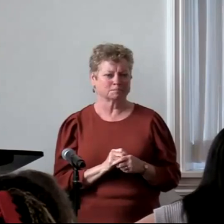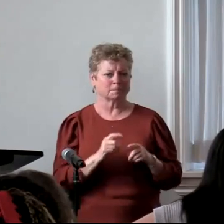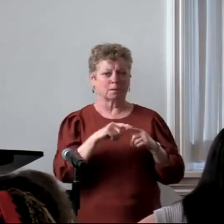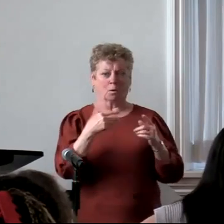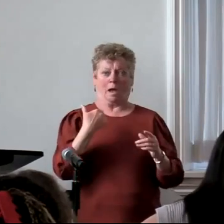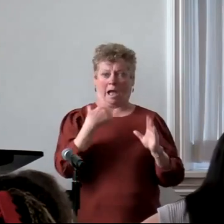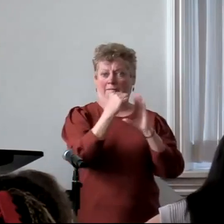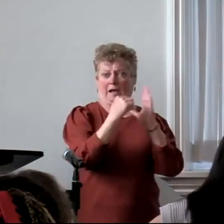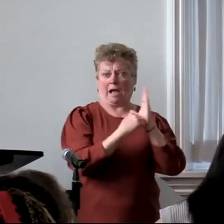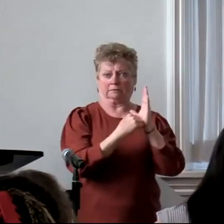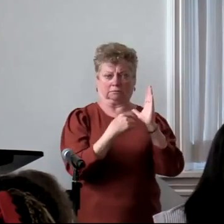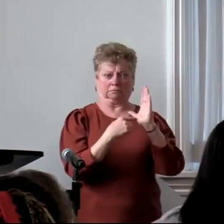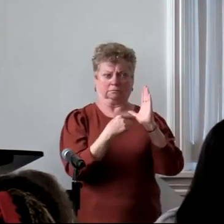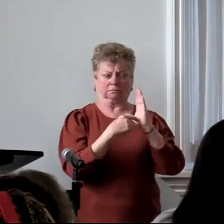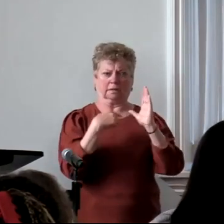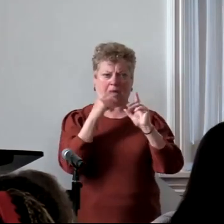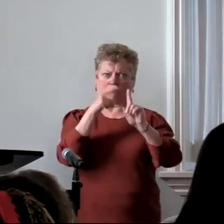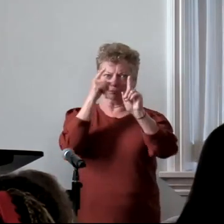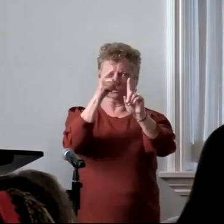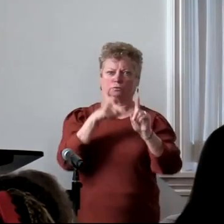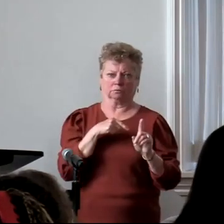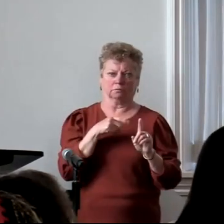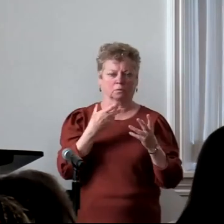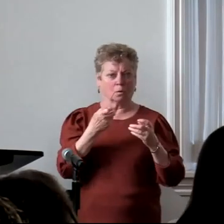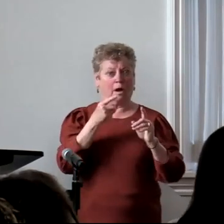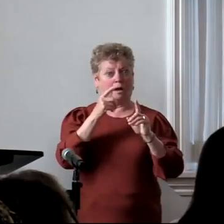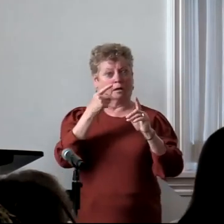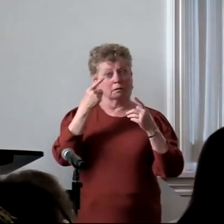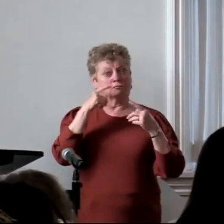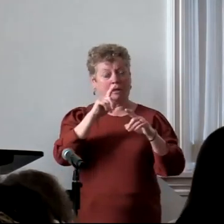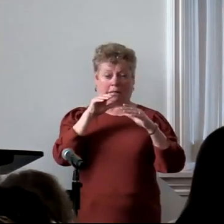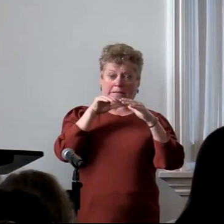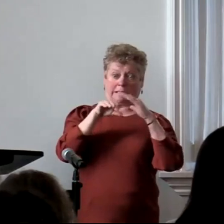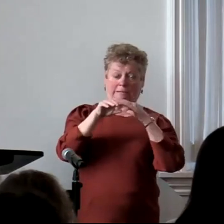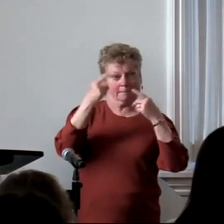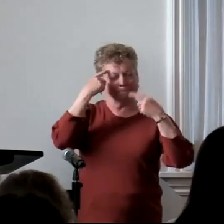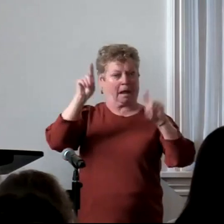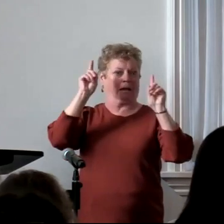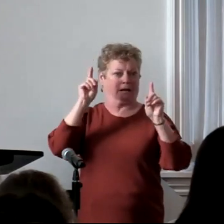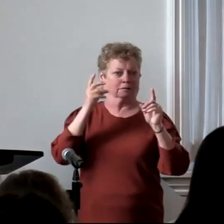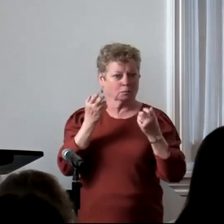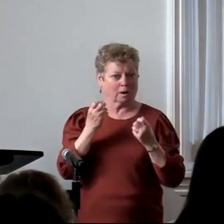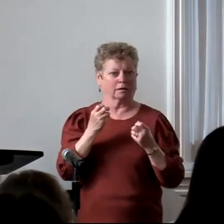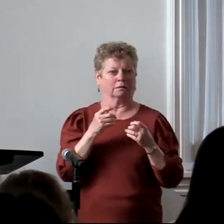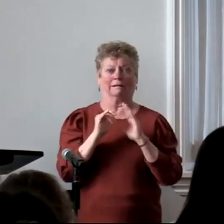The Accessibility Act and it says achieve accessibility. We achieve that throughout the prevention and removal of barriers.